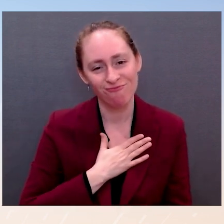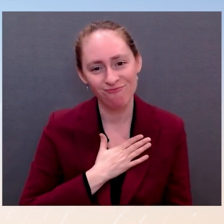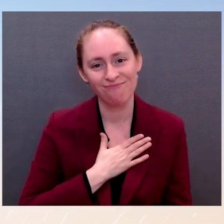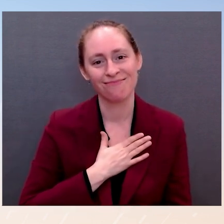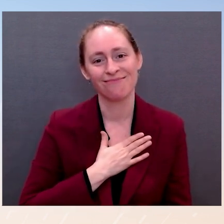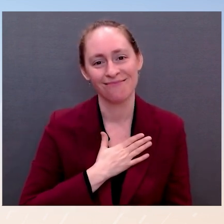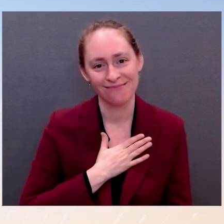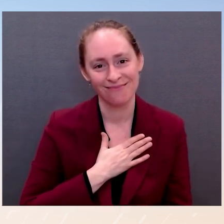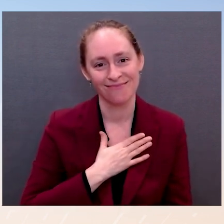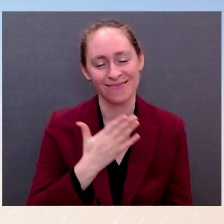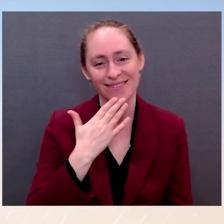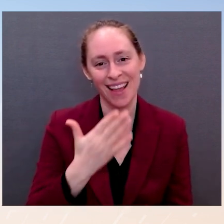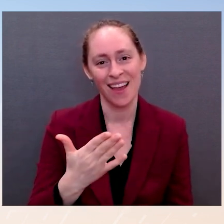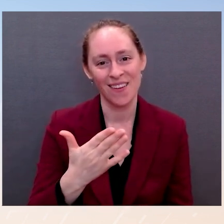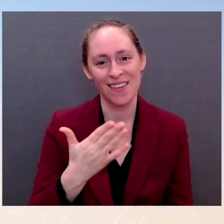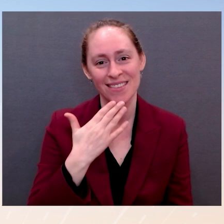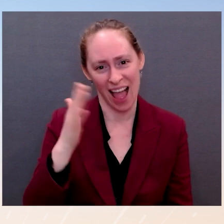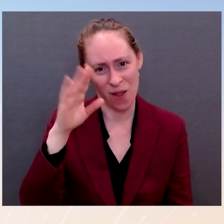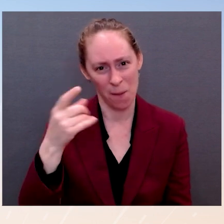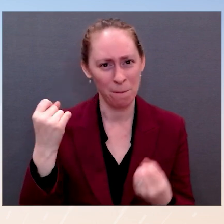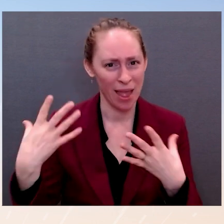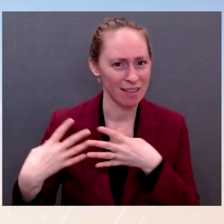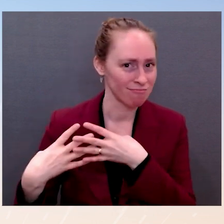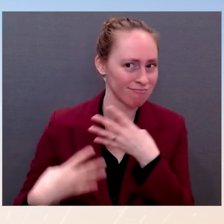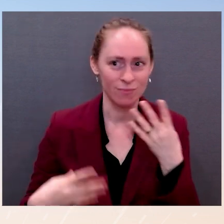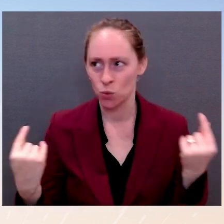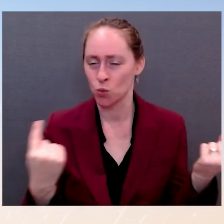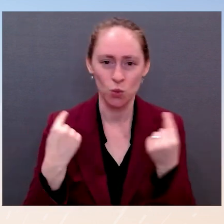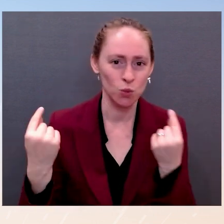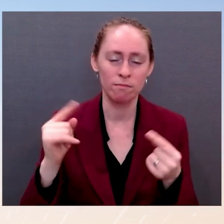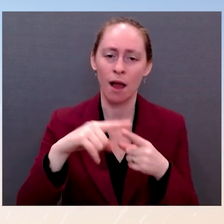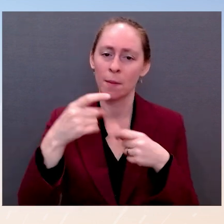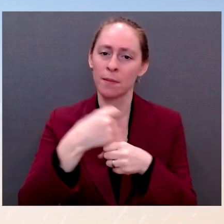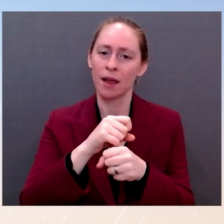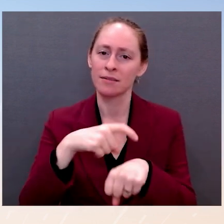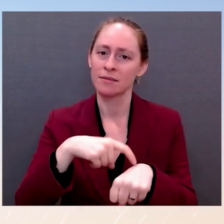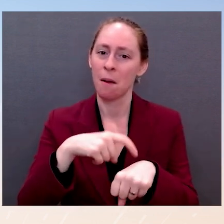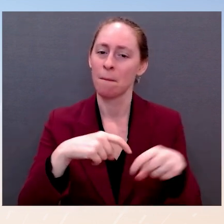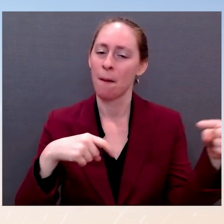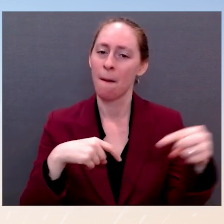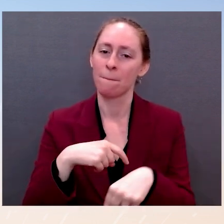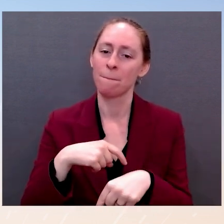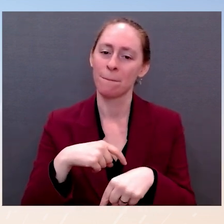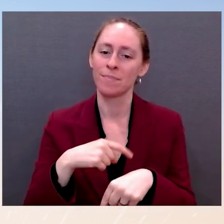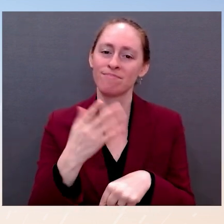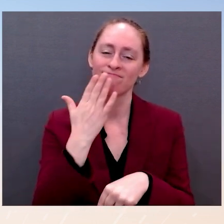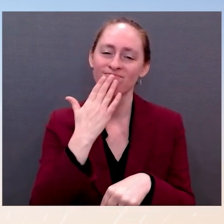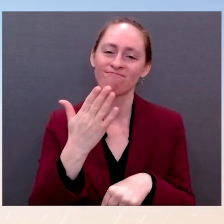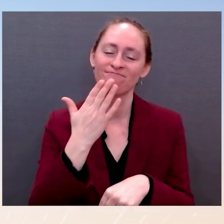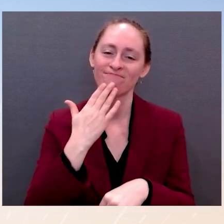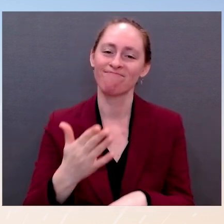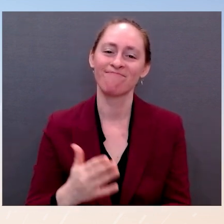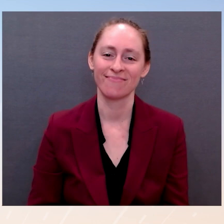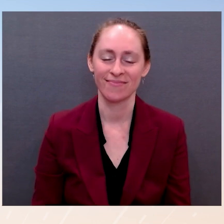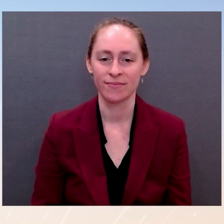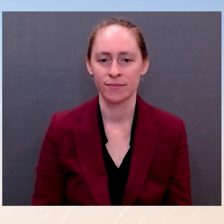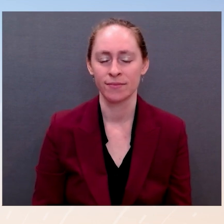I know there's a million things grant you could be doing with your time, but you chose to really try to take up the mantle with this.